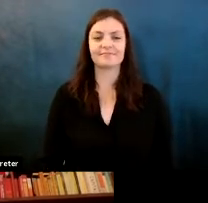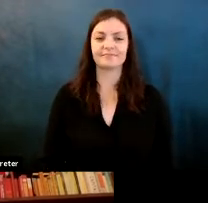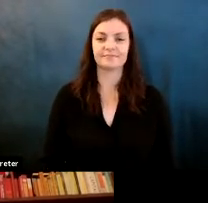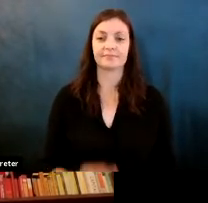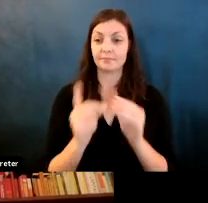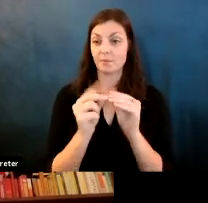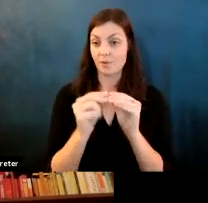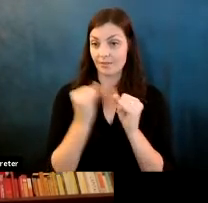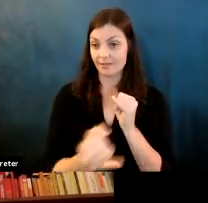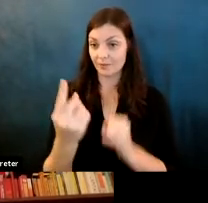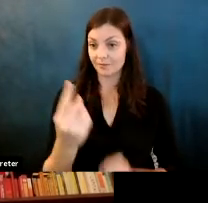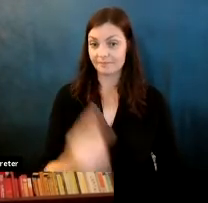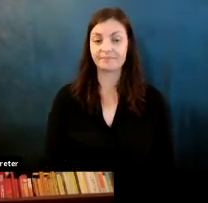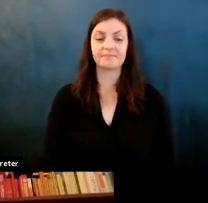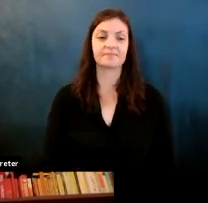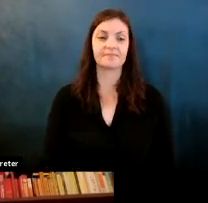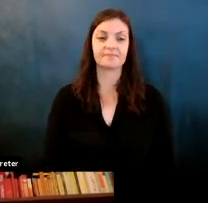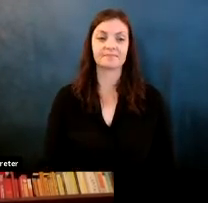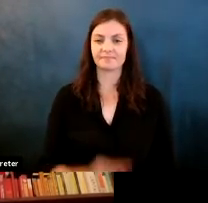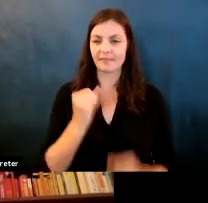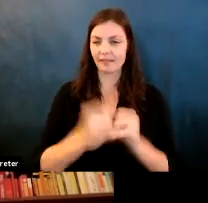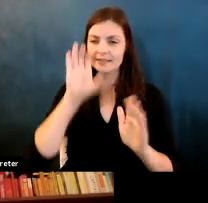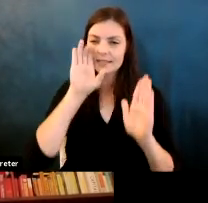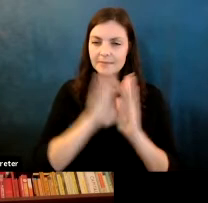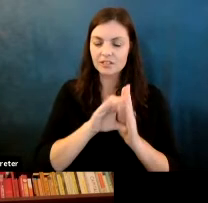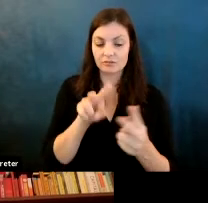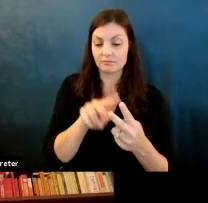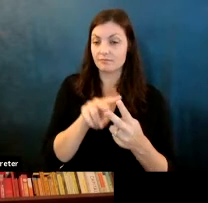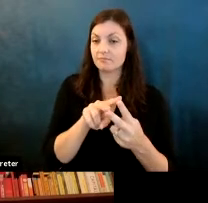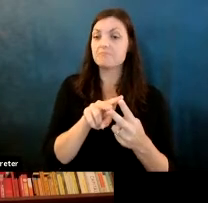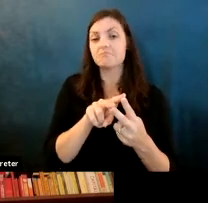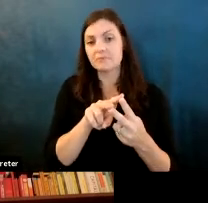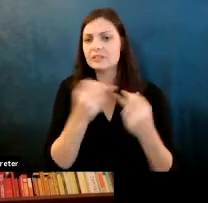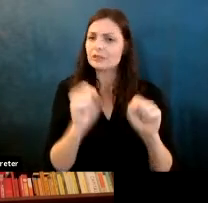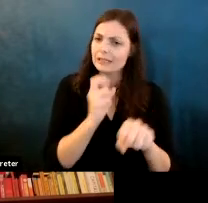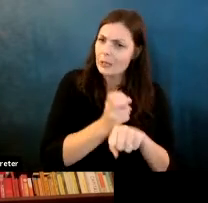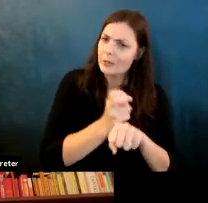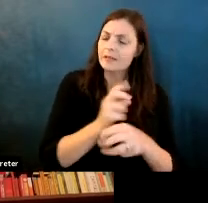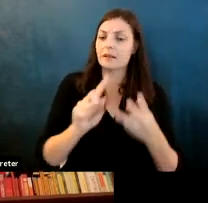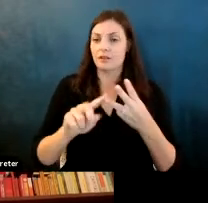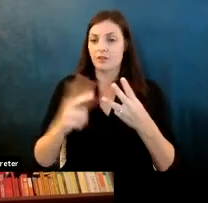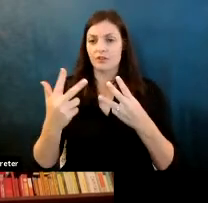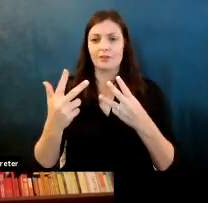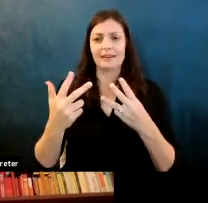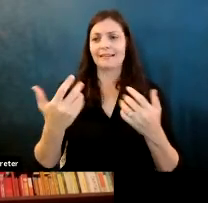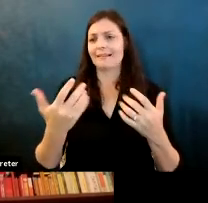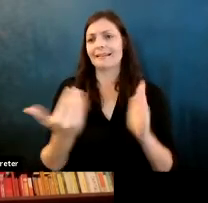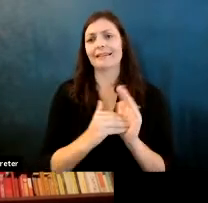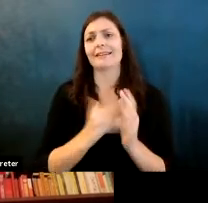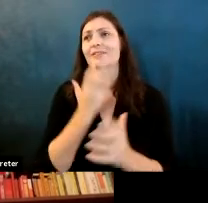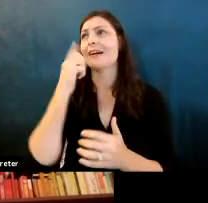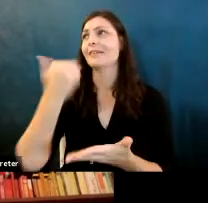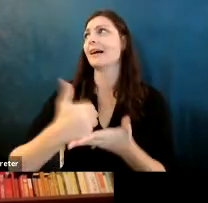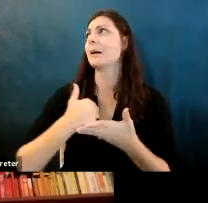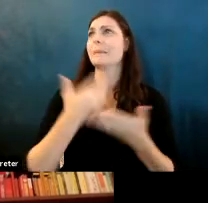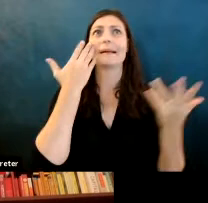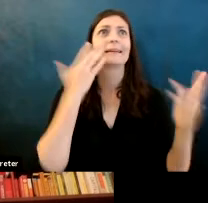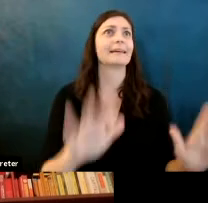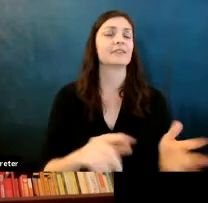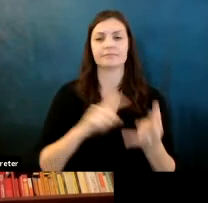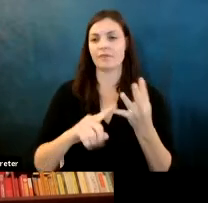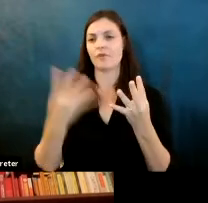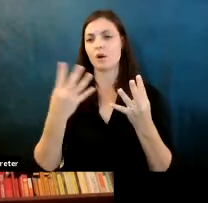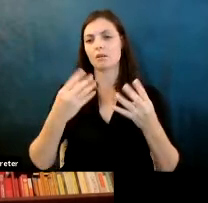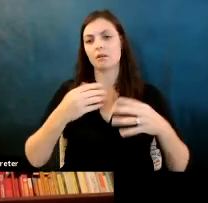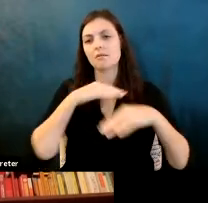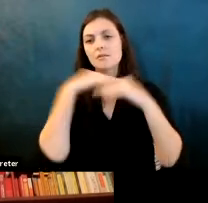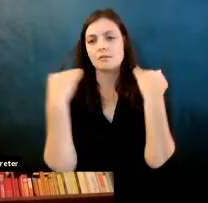Martin Wattenberg: And on this last image we see robot one and two and true to form, trying hard robot three that cry for help continues robot for is just sick of it black art splat.